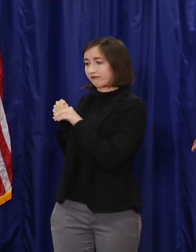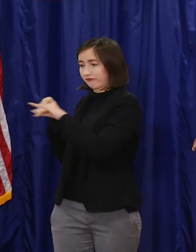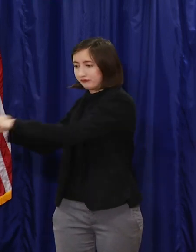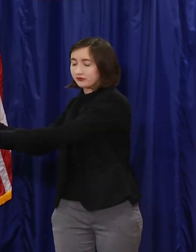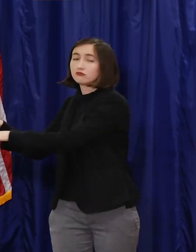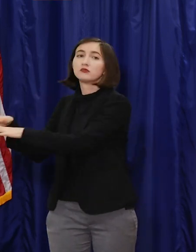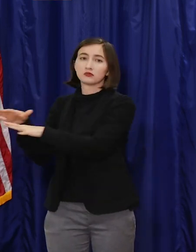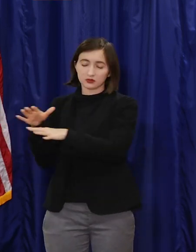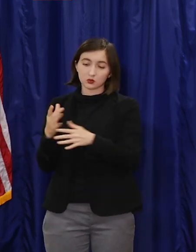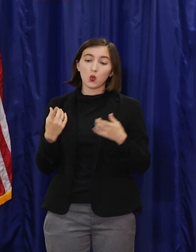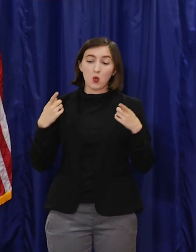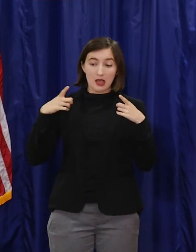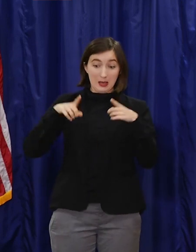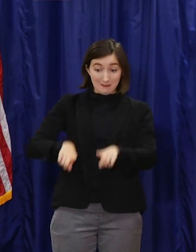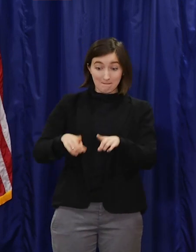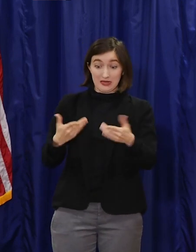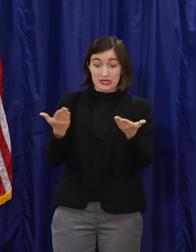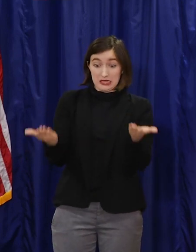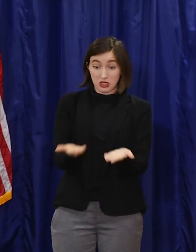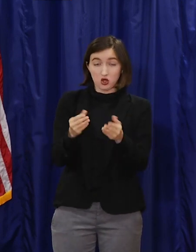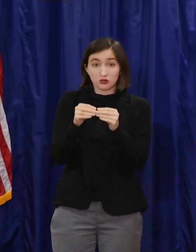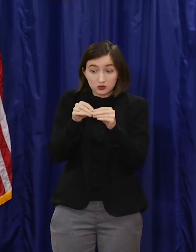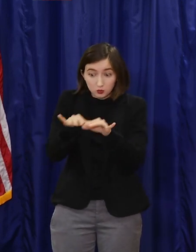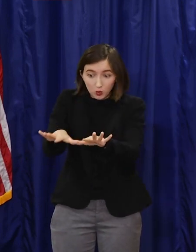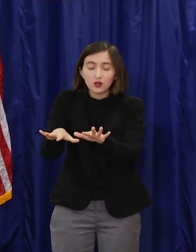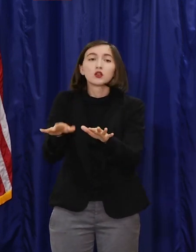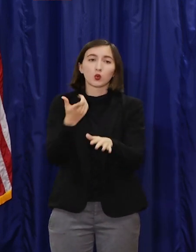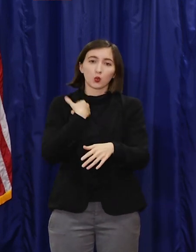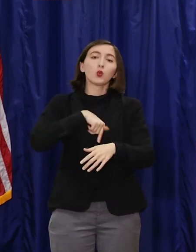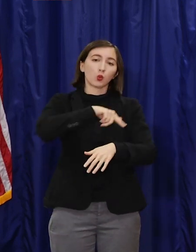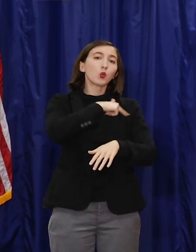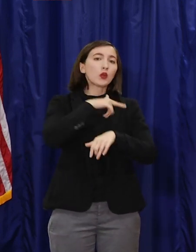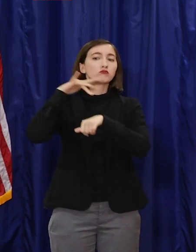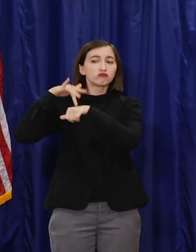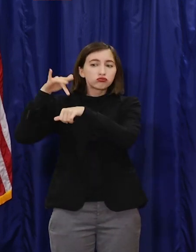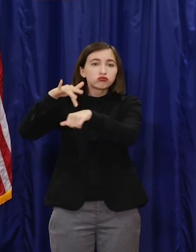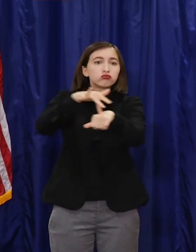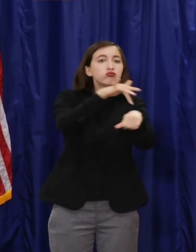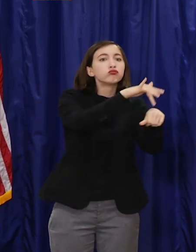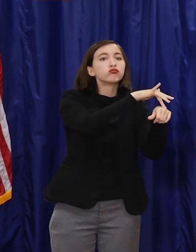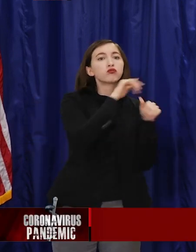HOPING THAT WHEN THE SEASON DOES RESUMES THAT THERE WILL BE TIME GIVEN FOR THE SILVER BLACK DOES RESUMES THAT THERE WILL BE TIME GIVEN FOR THE SILVER BLACK TO HAVE A CHANCE. THE CATCH TIME GIVEN FOR THE SILVER BLACK TO HAVE A CHANCE. THE CATCH MEMPHIS FOR THE 8TH AND FINAL